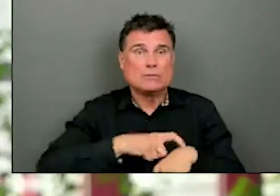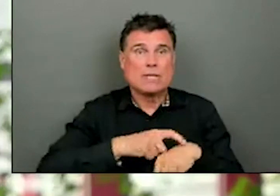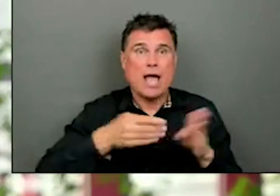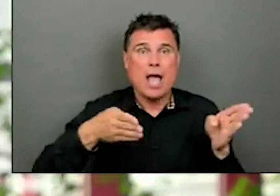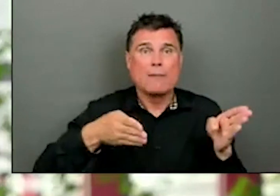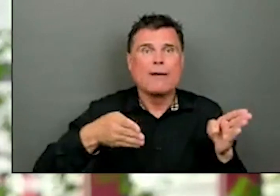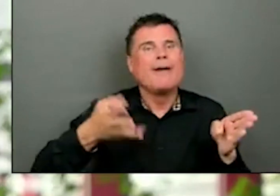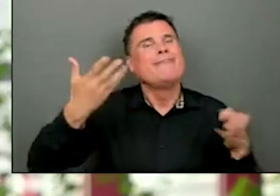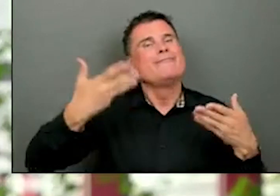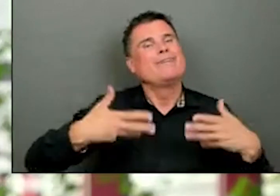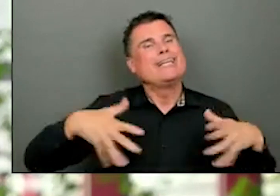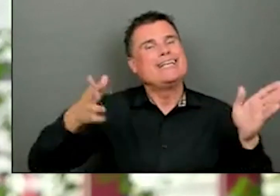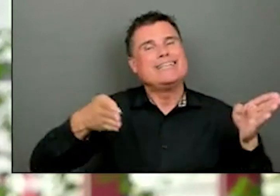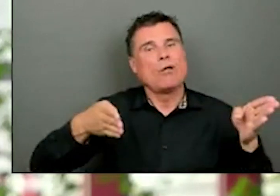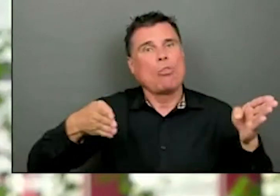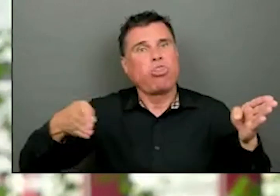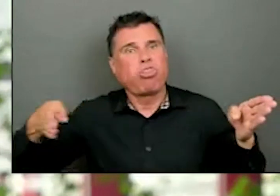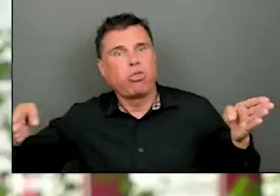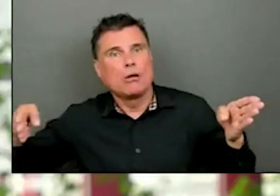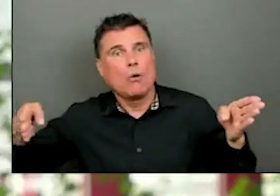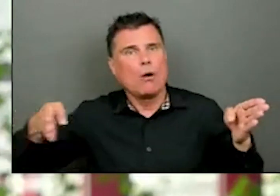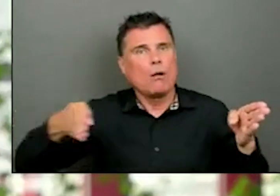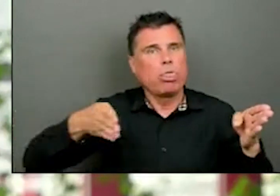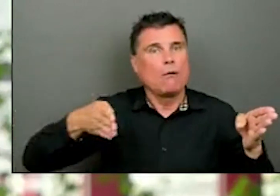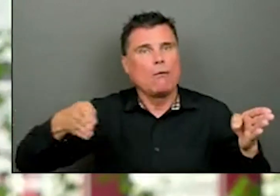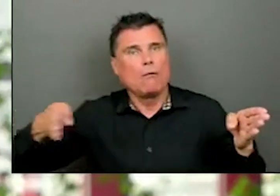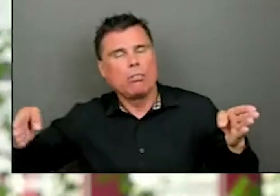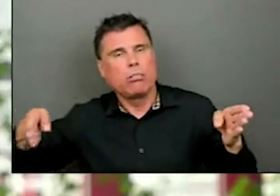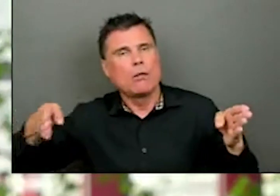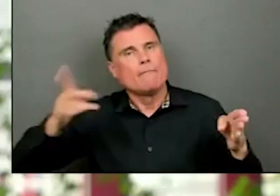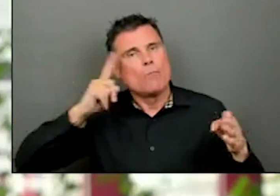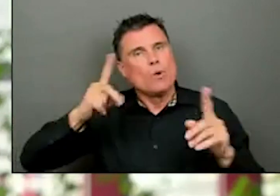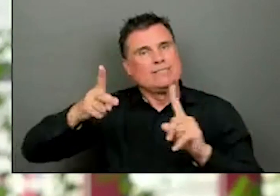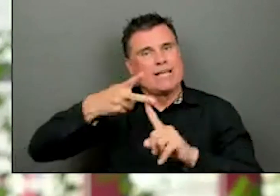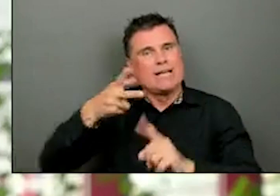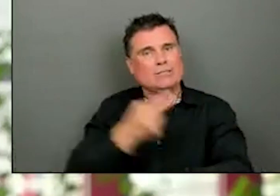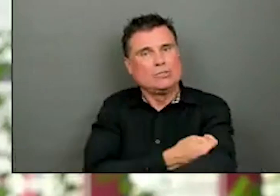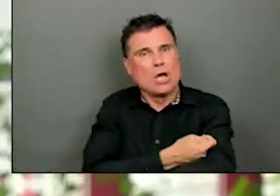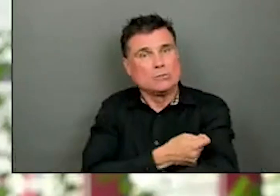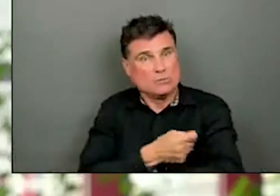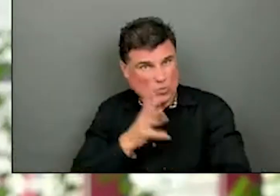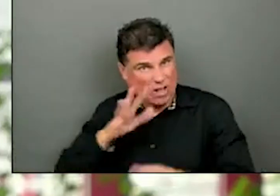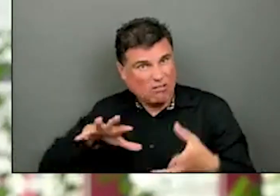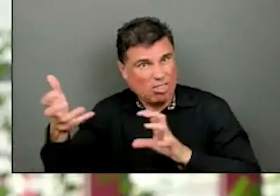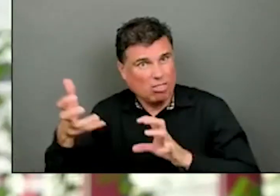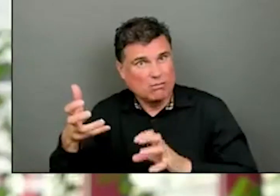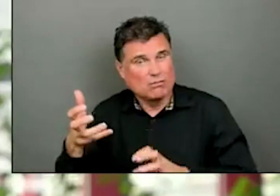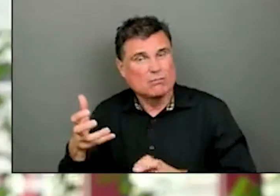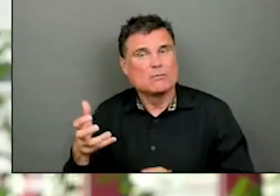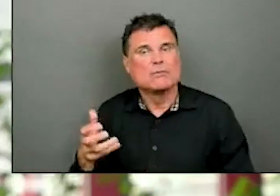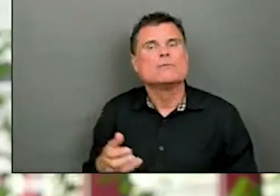um back it up a little bit yeah i actually don't have a good idea of percentage of people who are